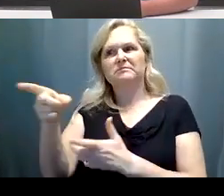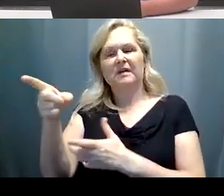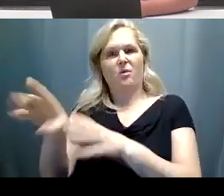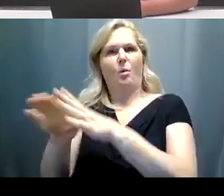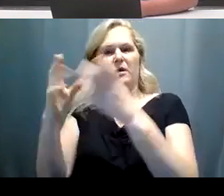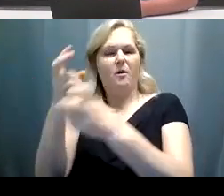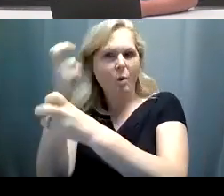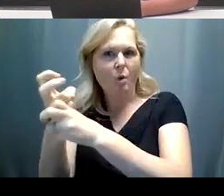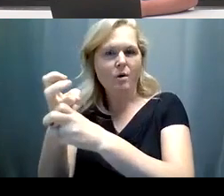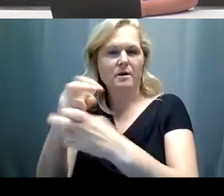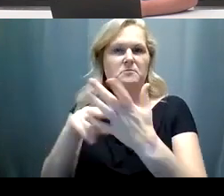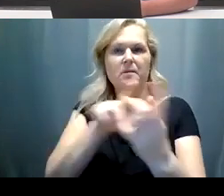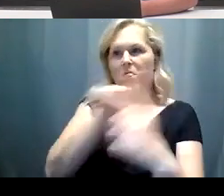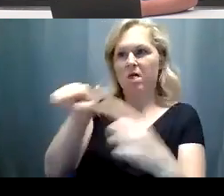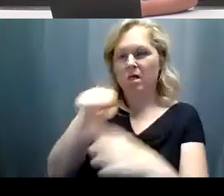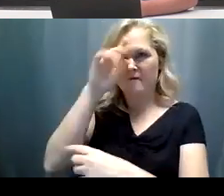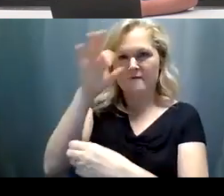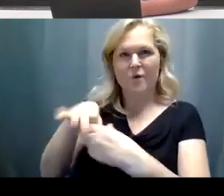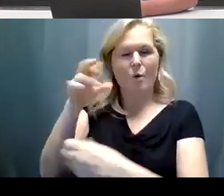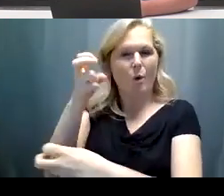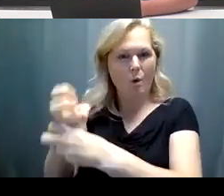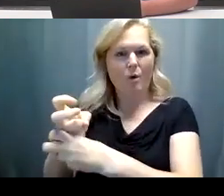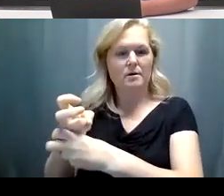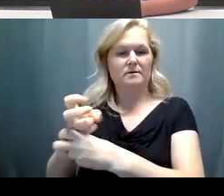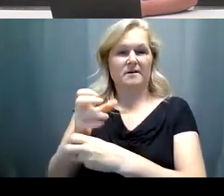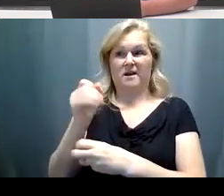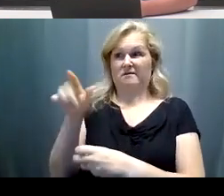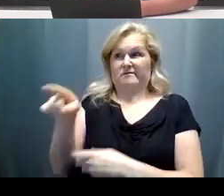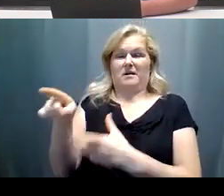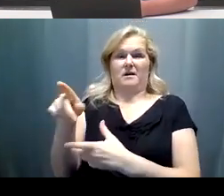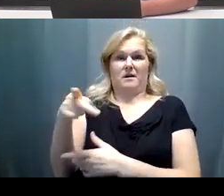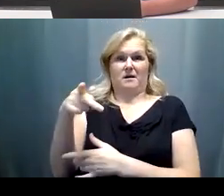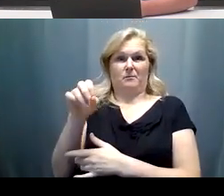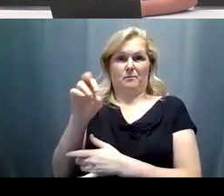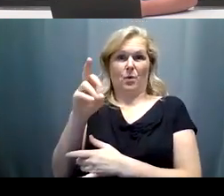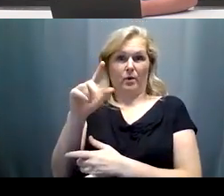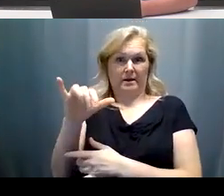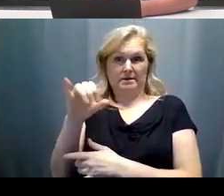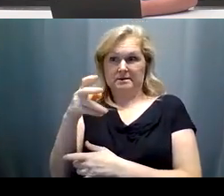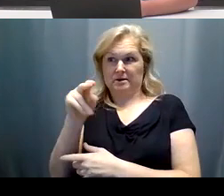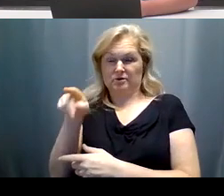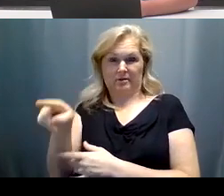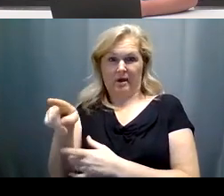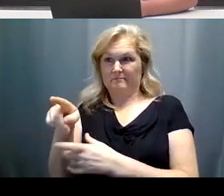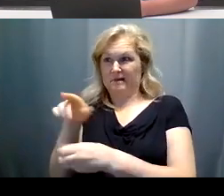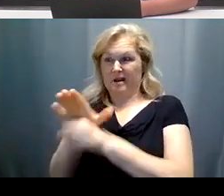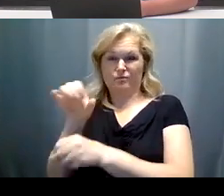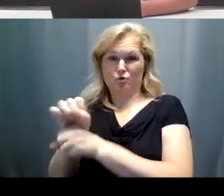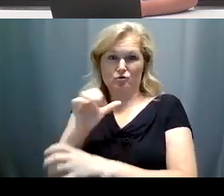If there are not enough workers, a polling station will not open It's really important to honour your commitment as an election worker